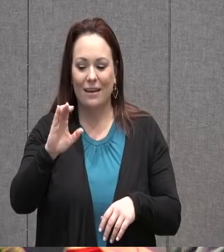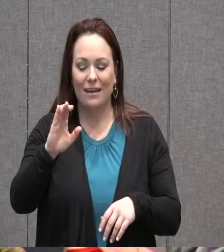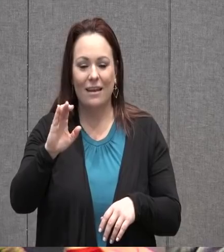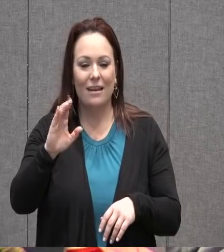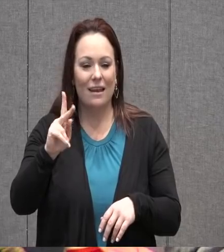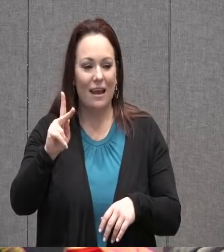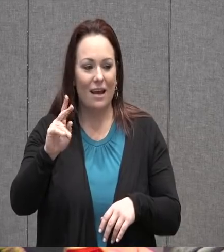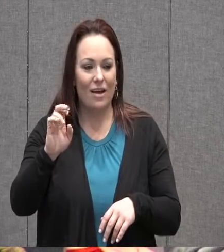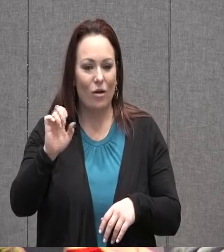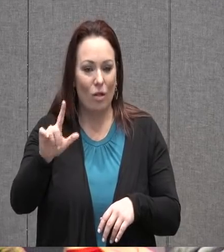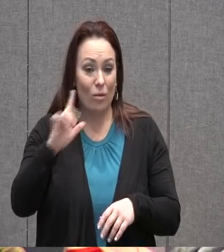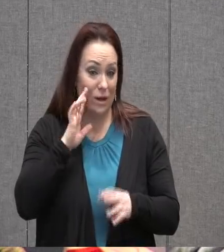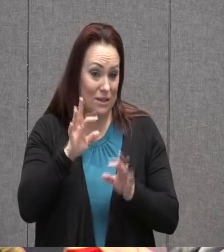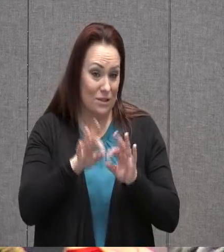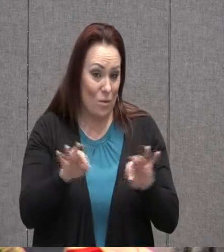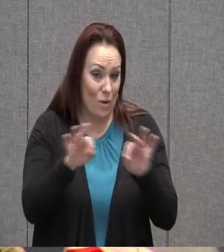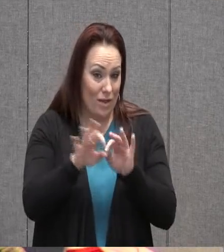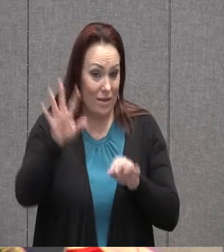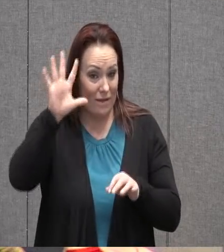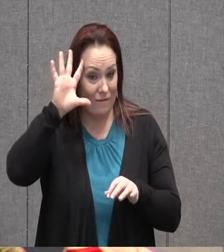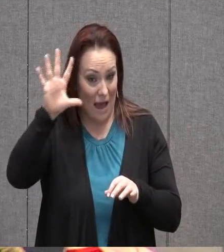See if you can find some nickels around your house.